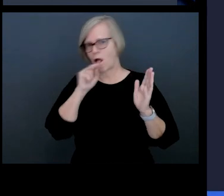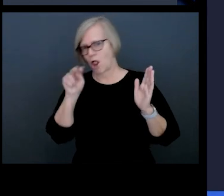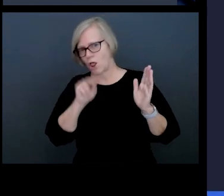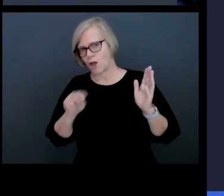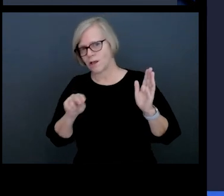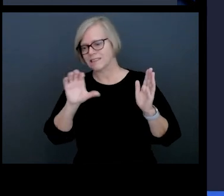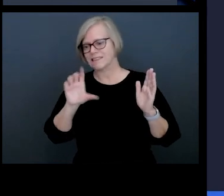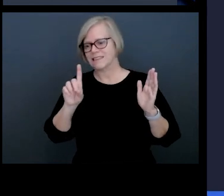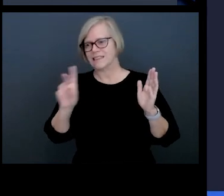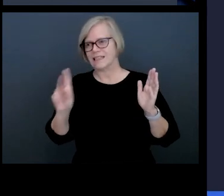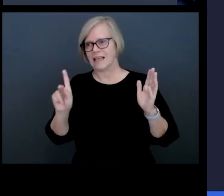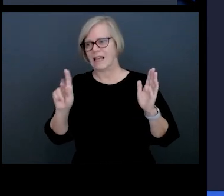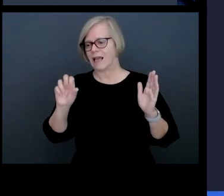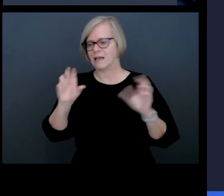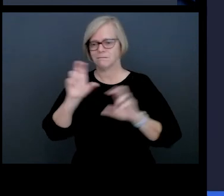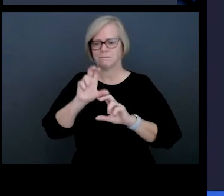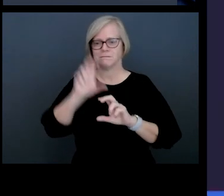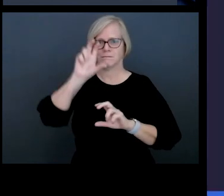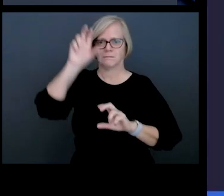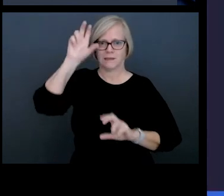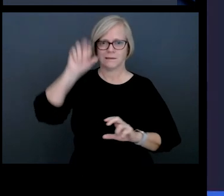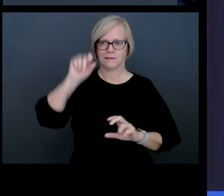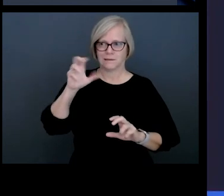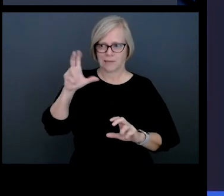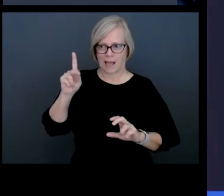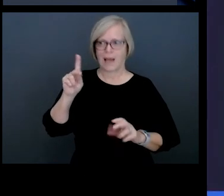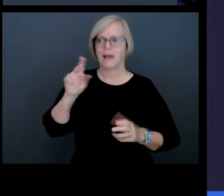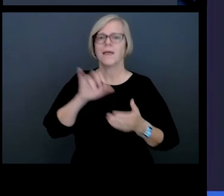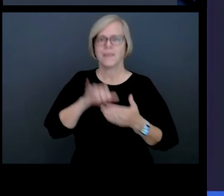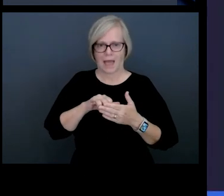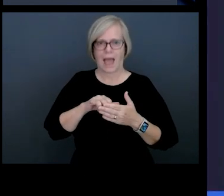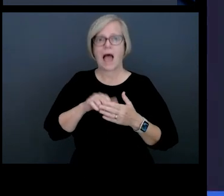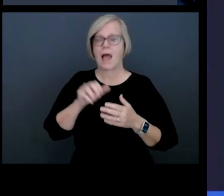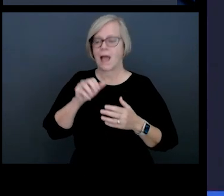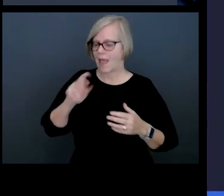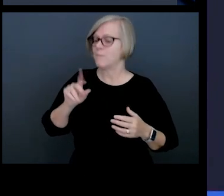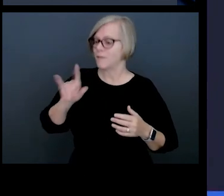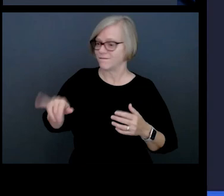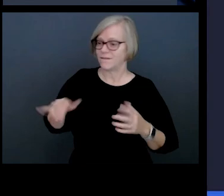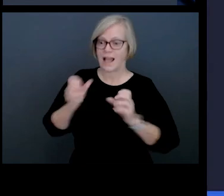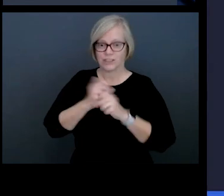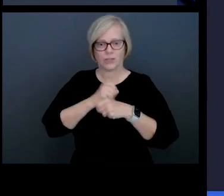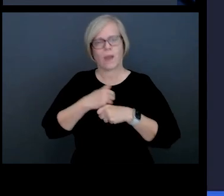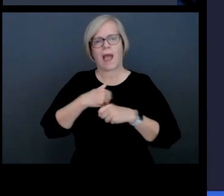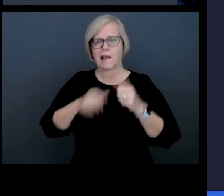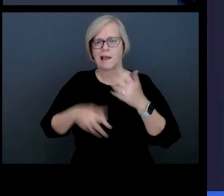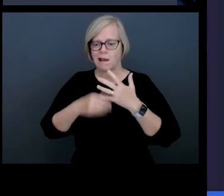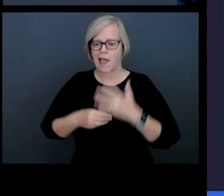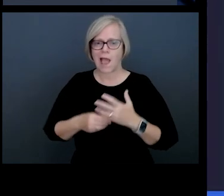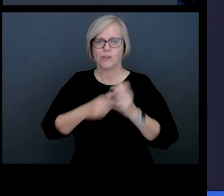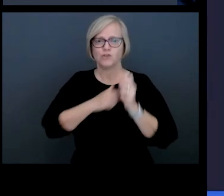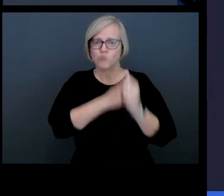which again, Amplify generated for me, I can start editing my own trackers, creating my geo-fence,